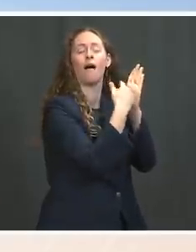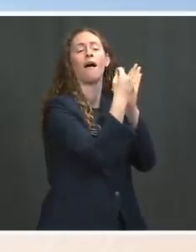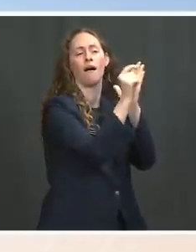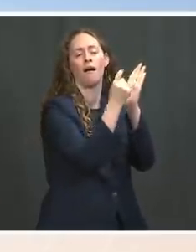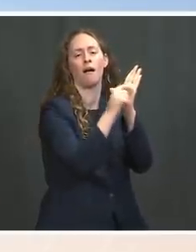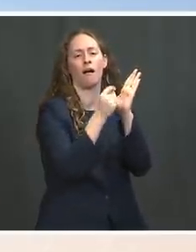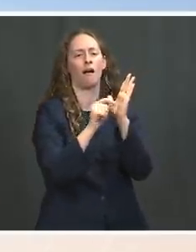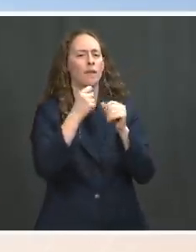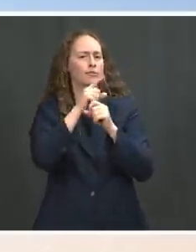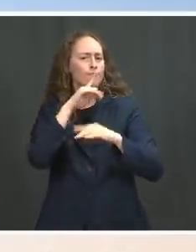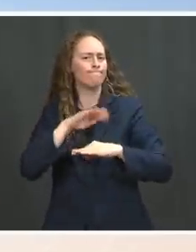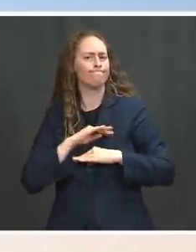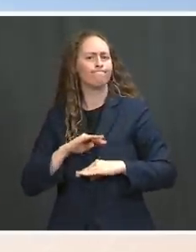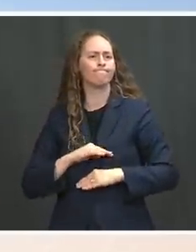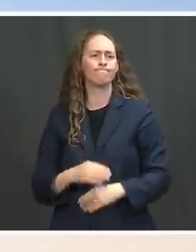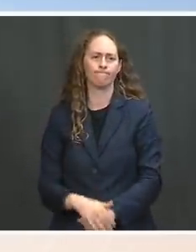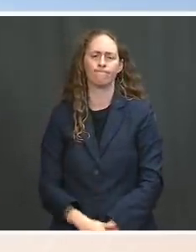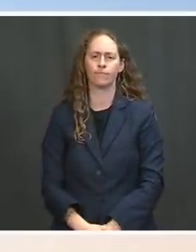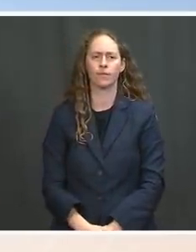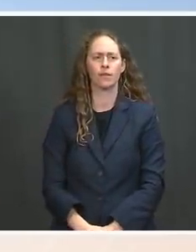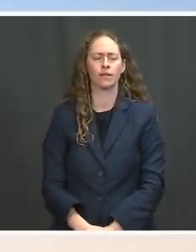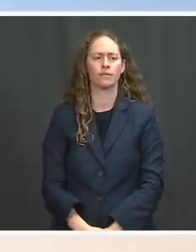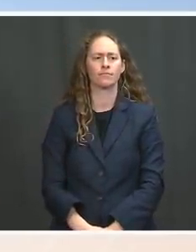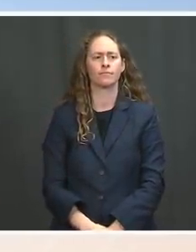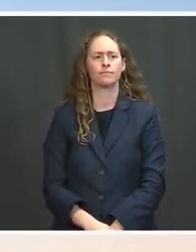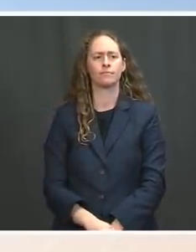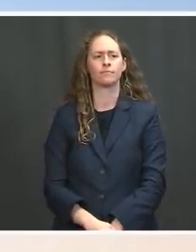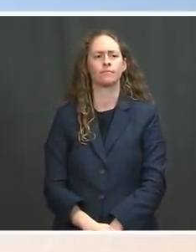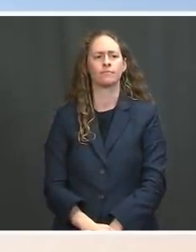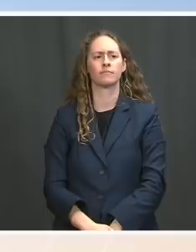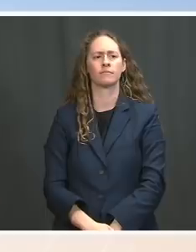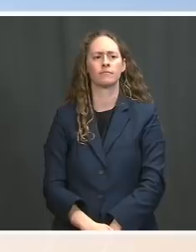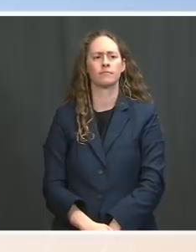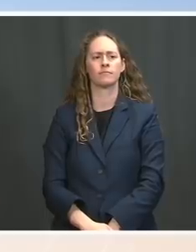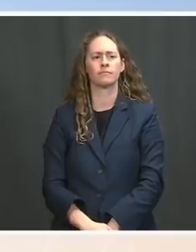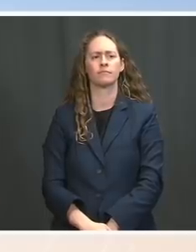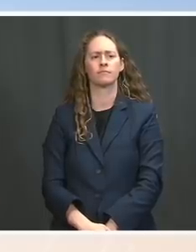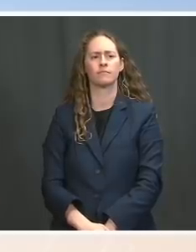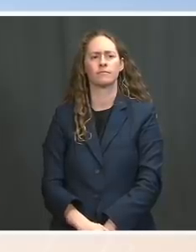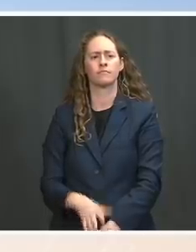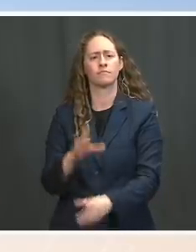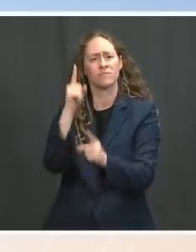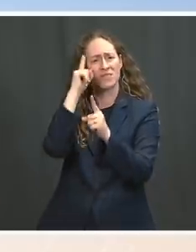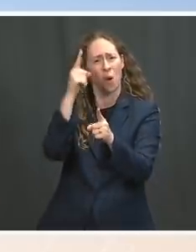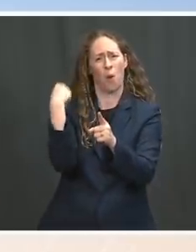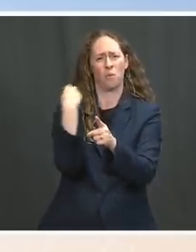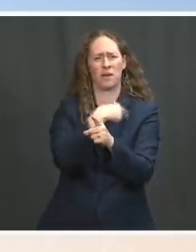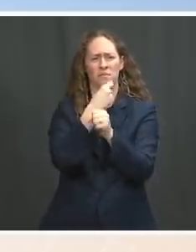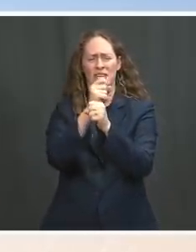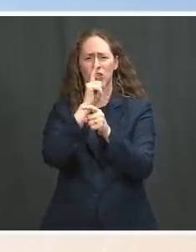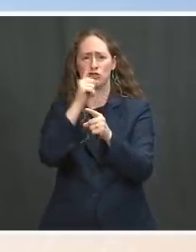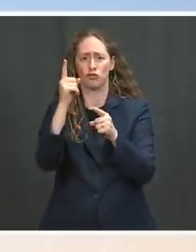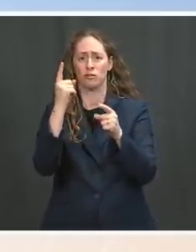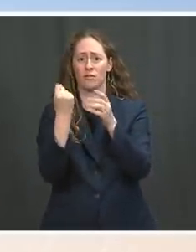to air quality. At this time, we do not anticipate air quality problems from these limited waivers.